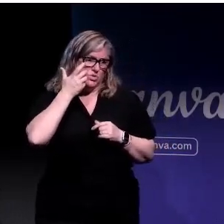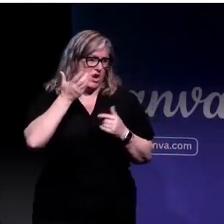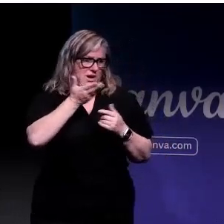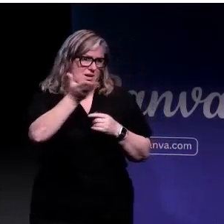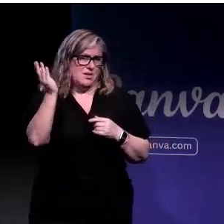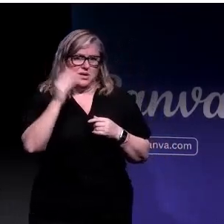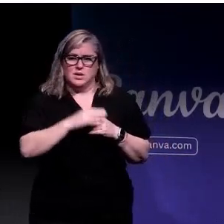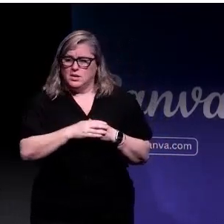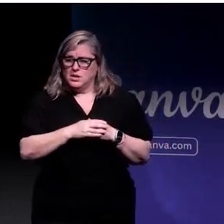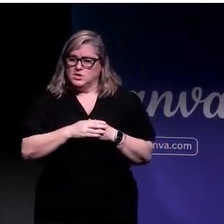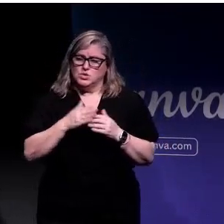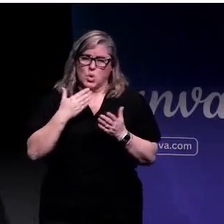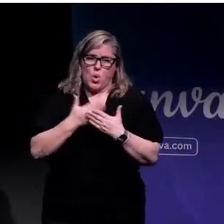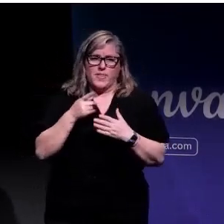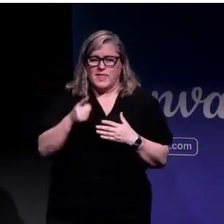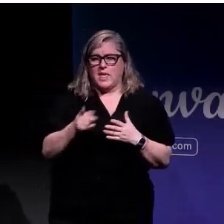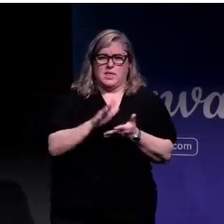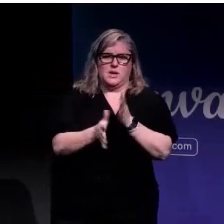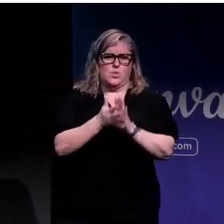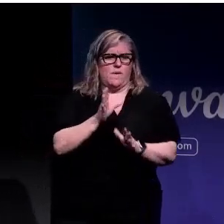So on that note, that's all from me. Thank you so much.